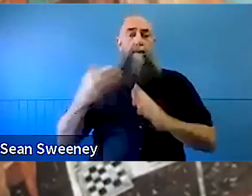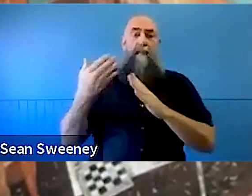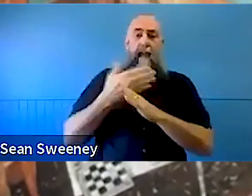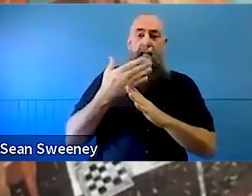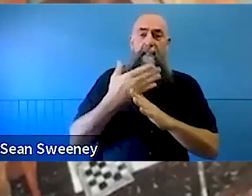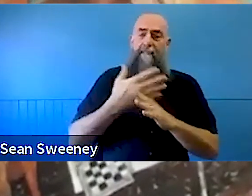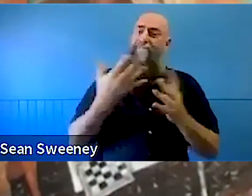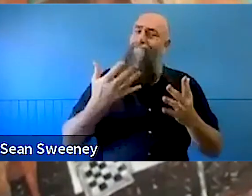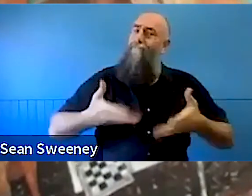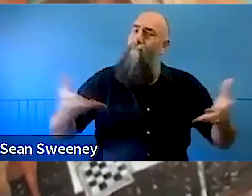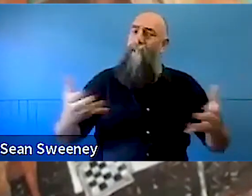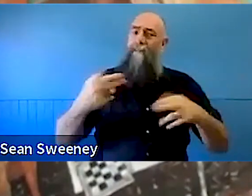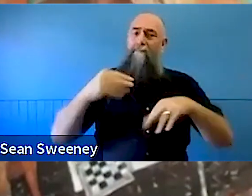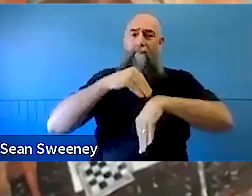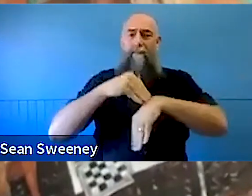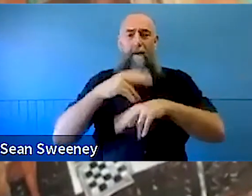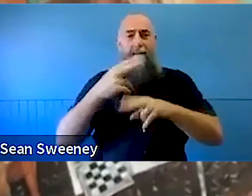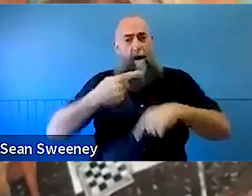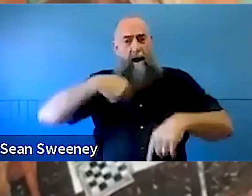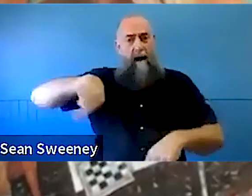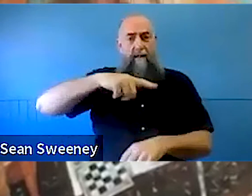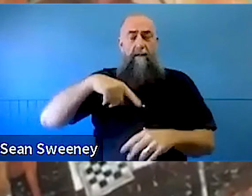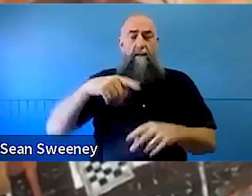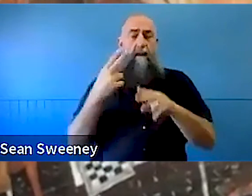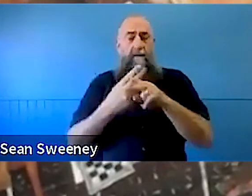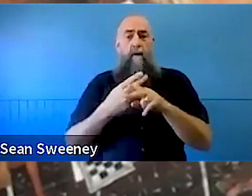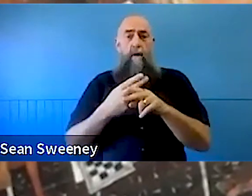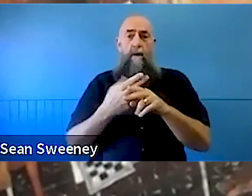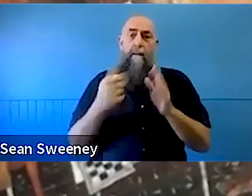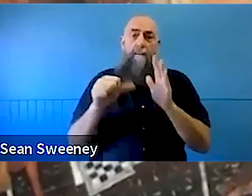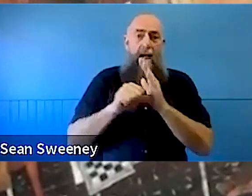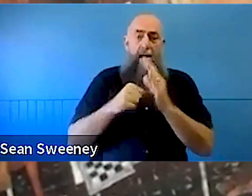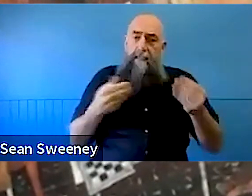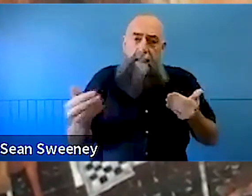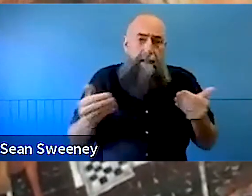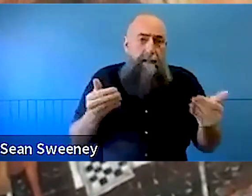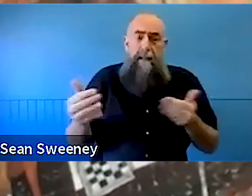For us and every cent counts when you are on a pension.